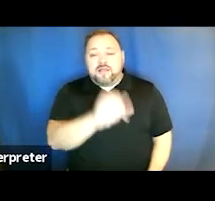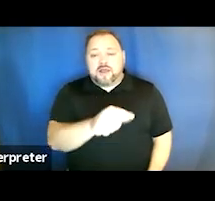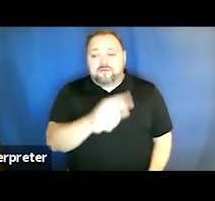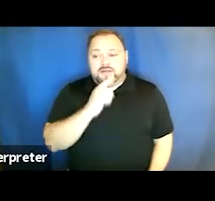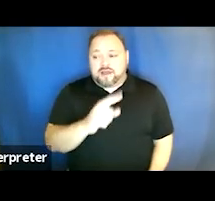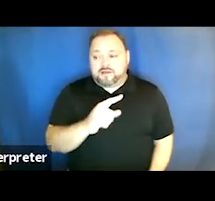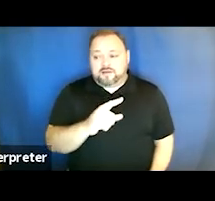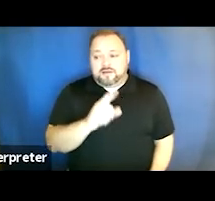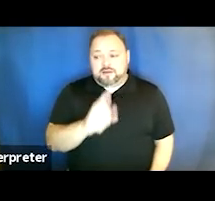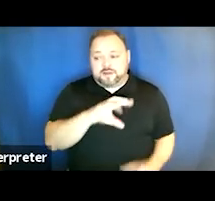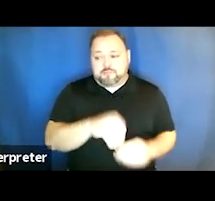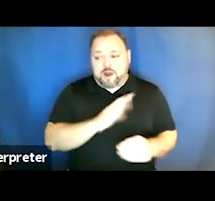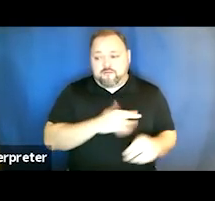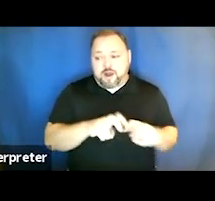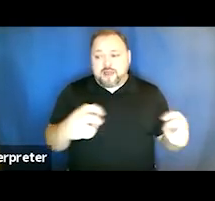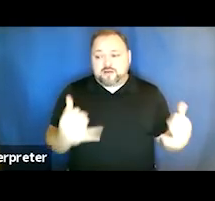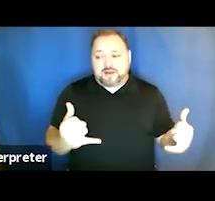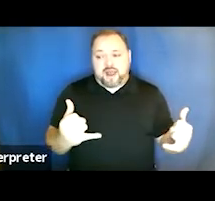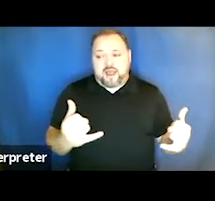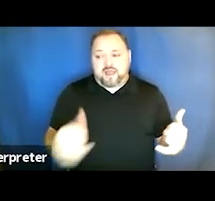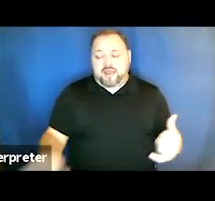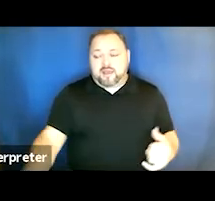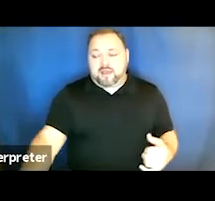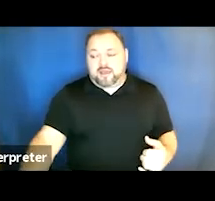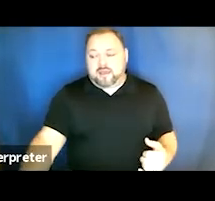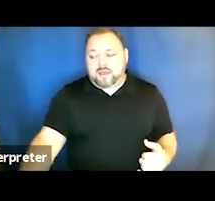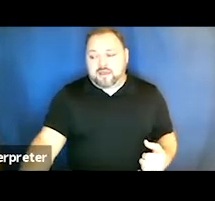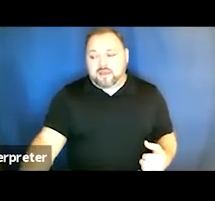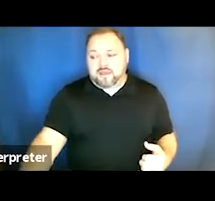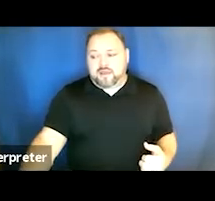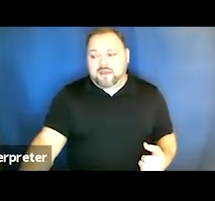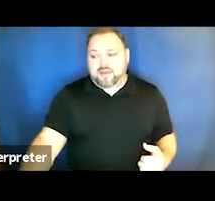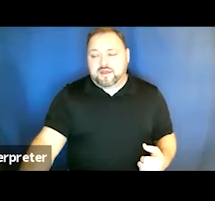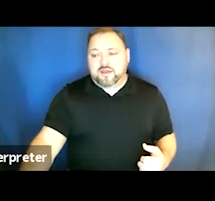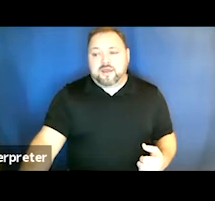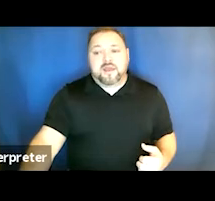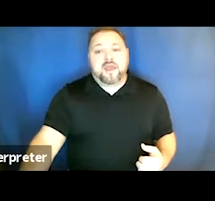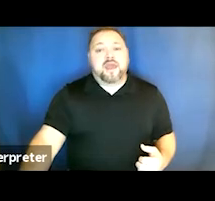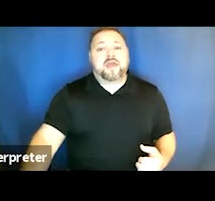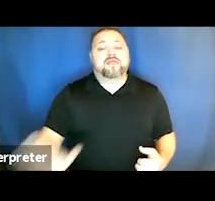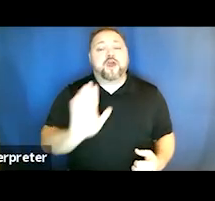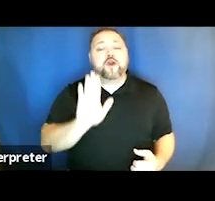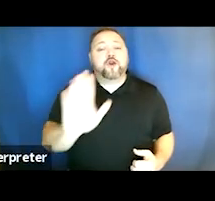our panel today and that her sexuality is definitely a part of her identity.